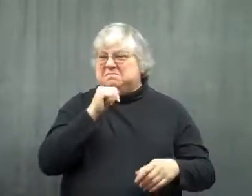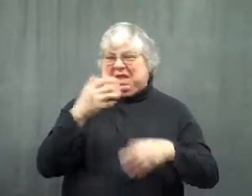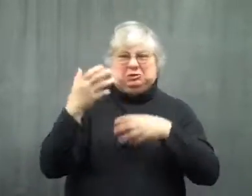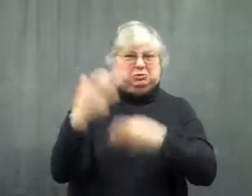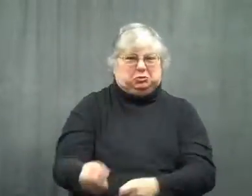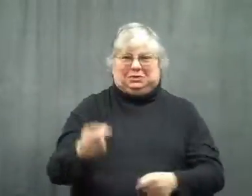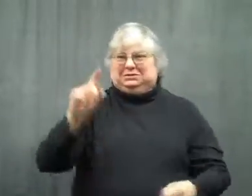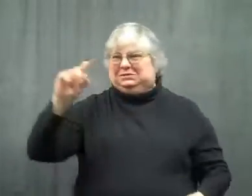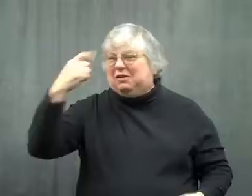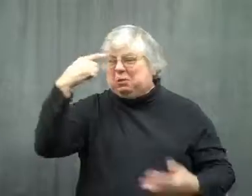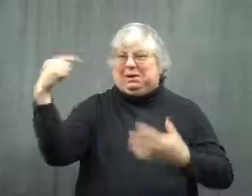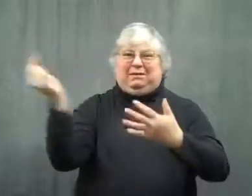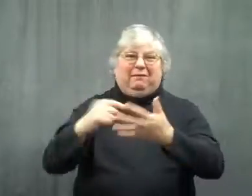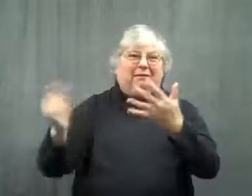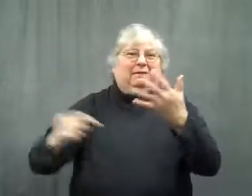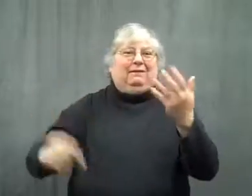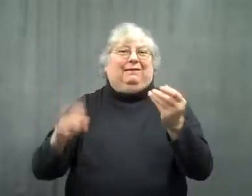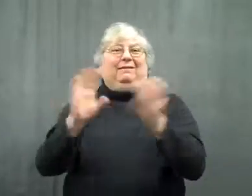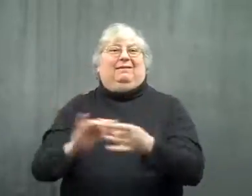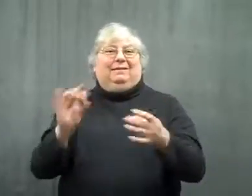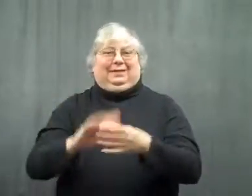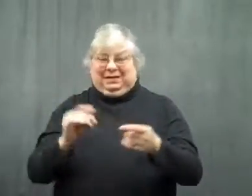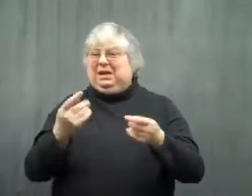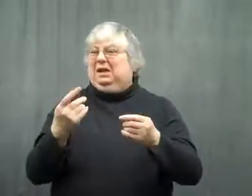He said he didn't trust the government, and other things.